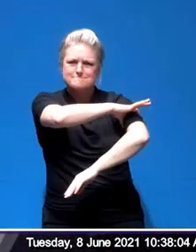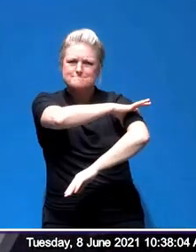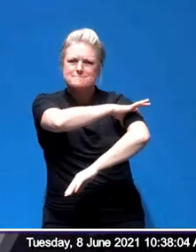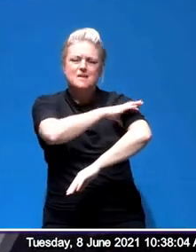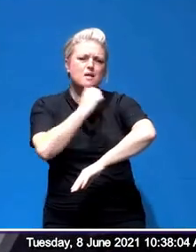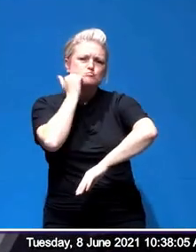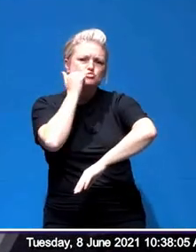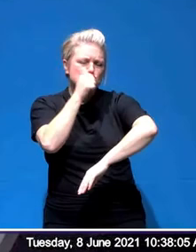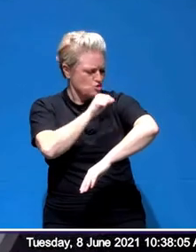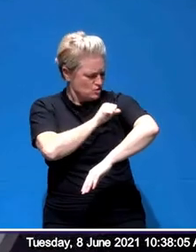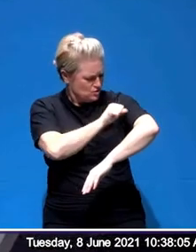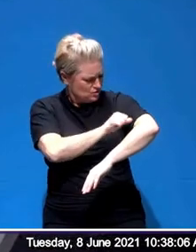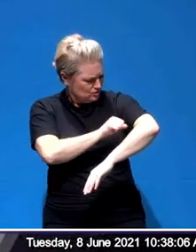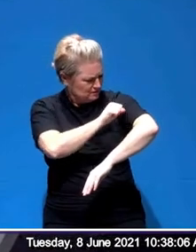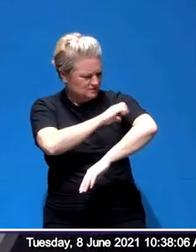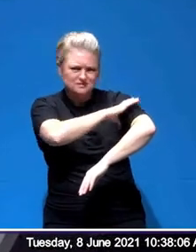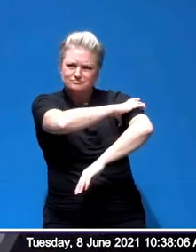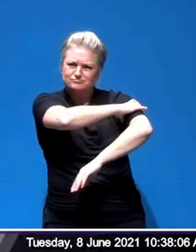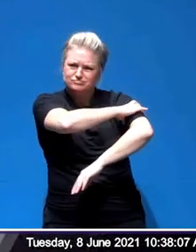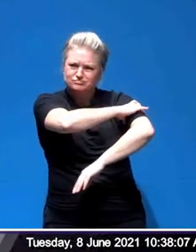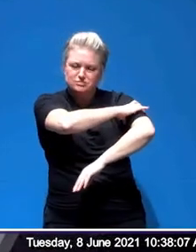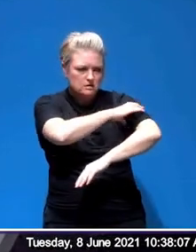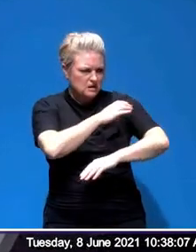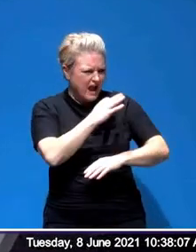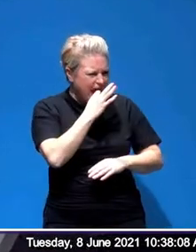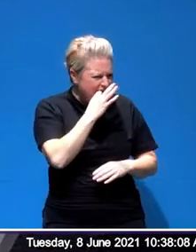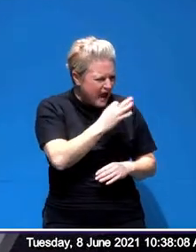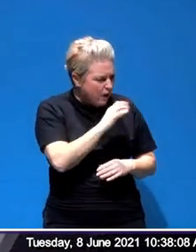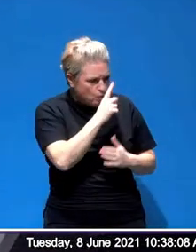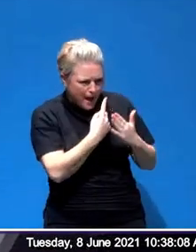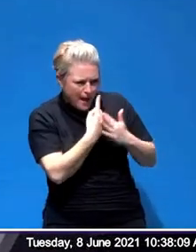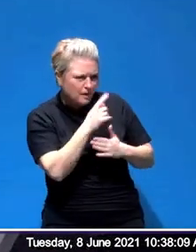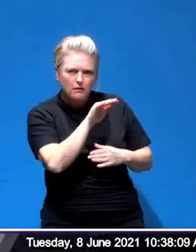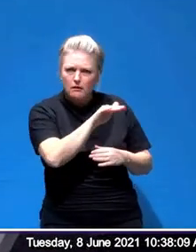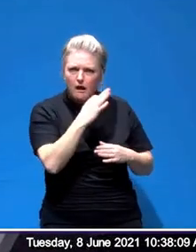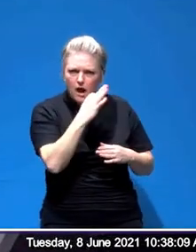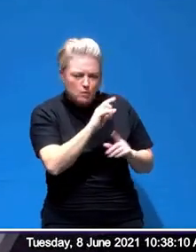I asked Daniel what had happened and he growled. I can't remember his exact words.